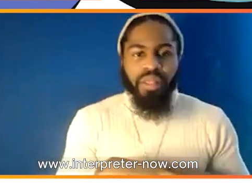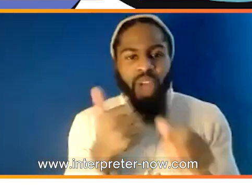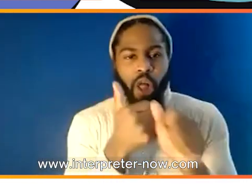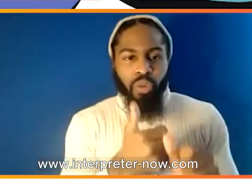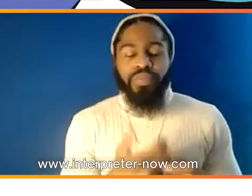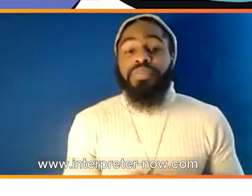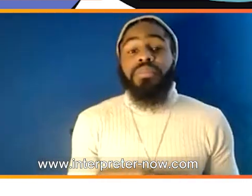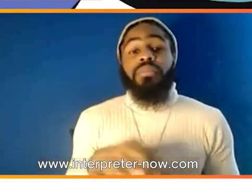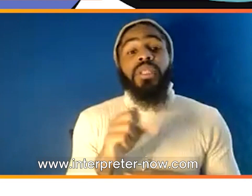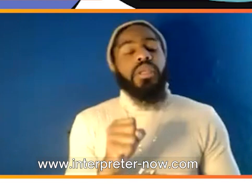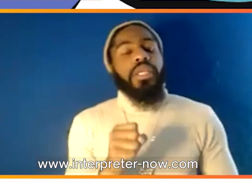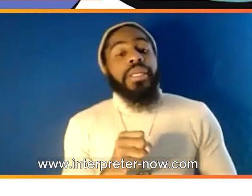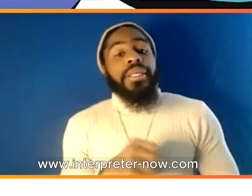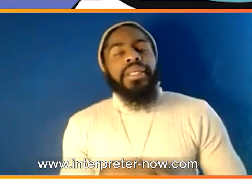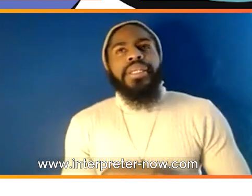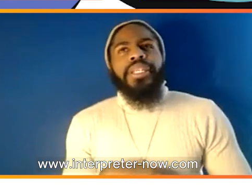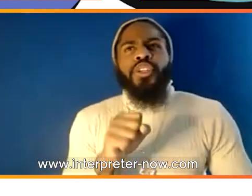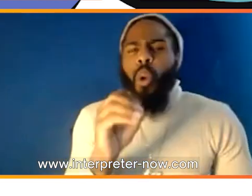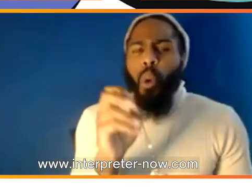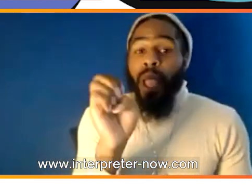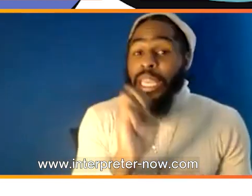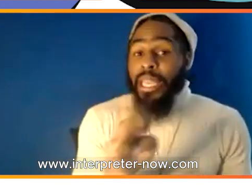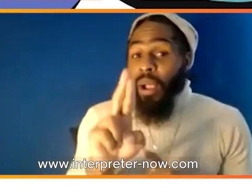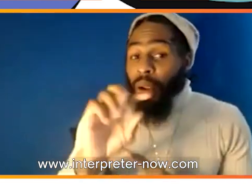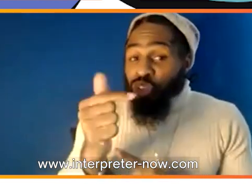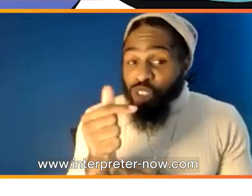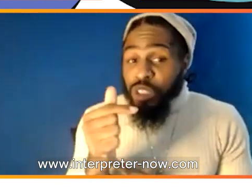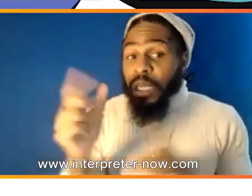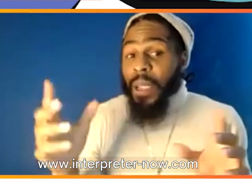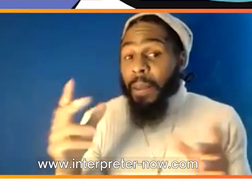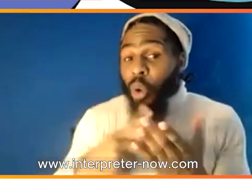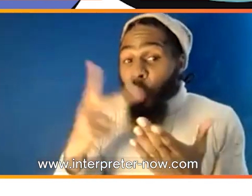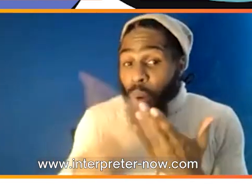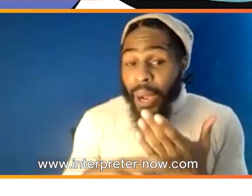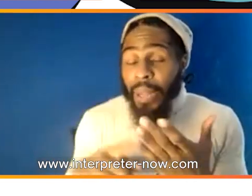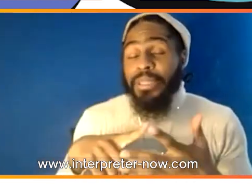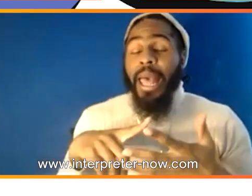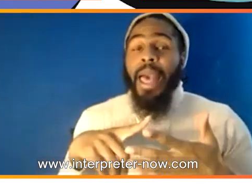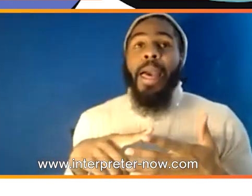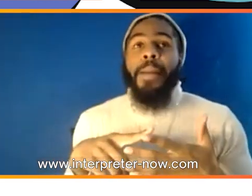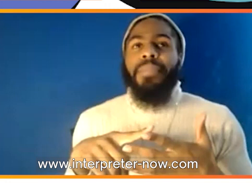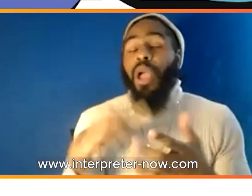programs and also ERG programs to bring allies with them, one of the key things that I find